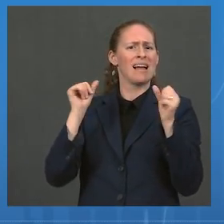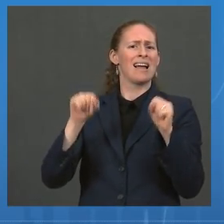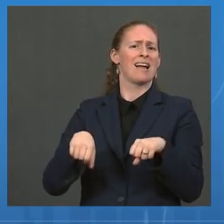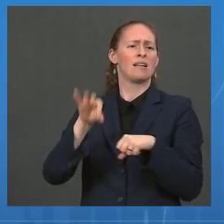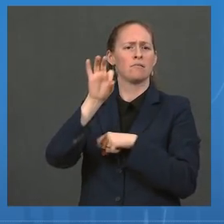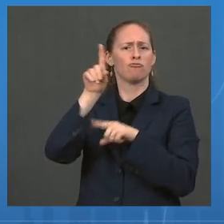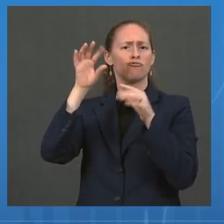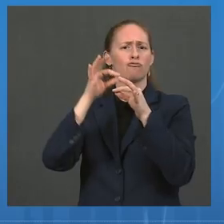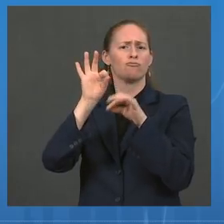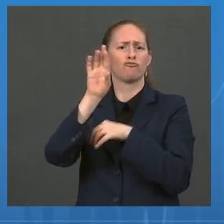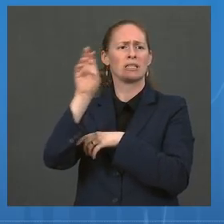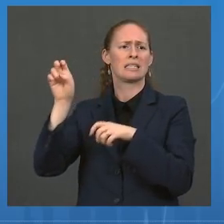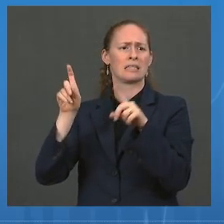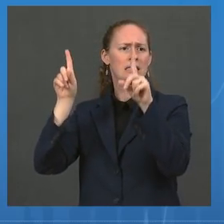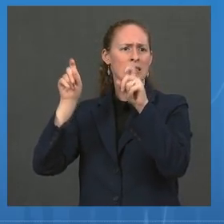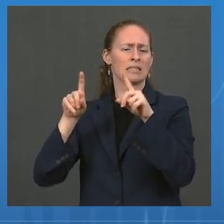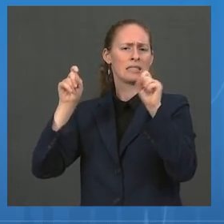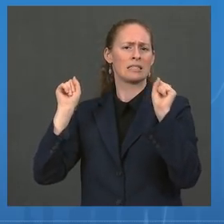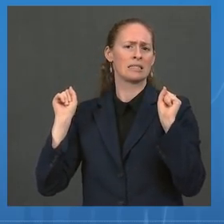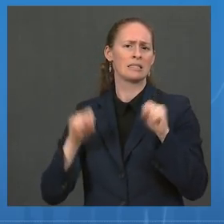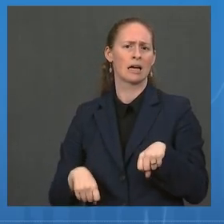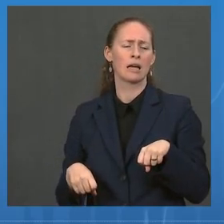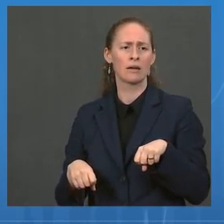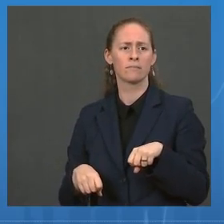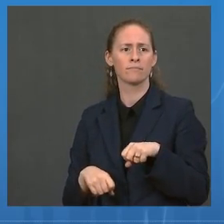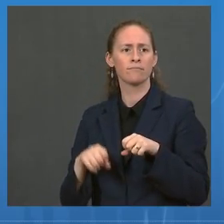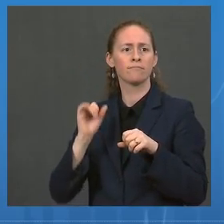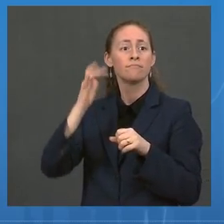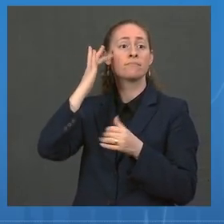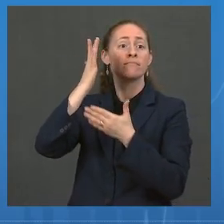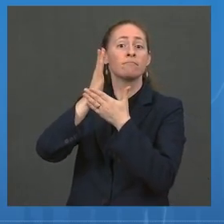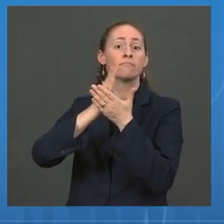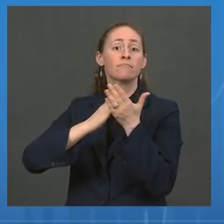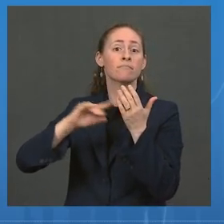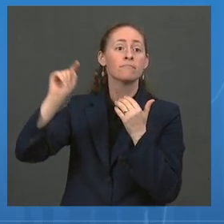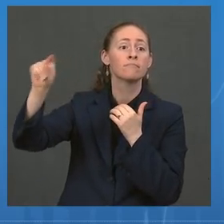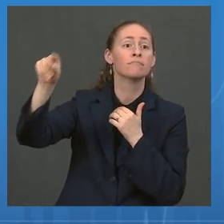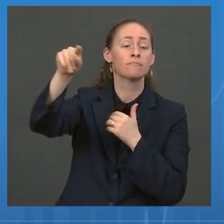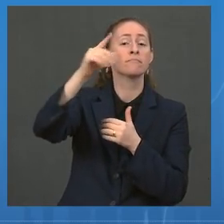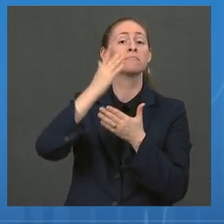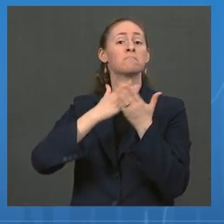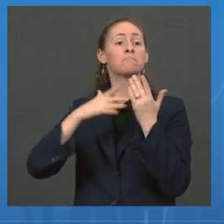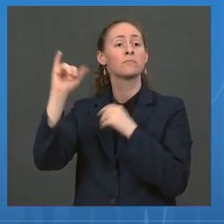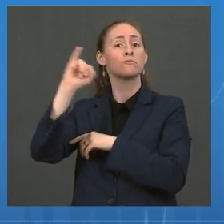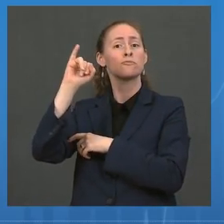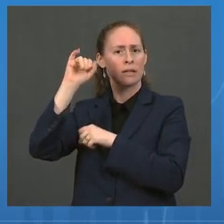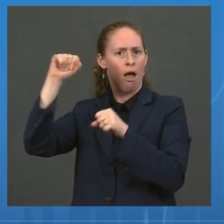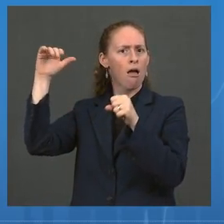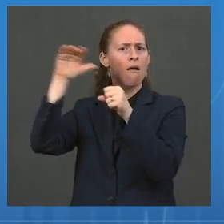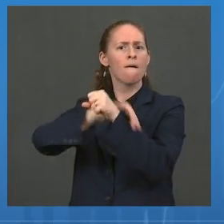testing is covered by insurance. So, there are many ways to have tests without any out-of-pocket expense.